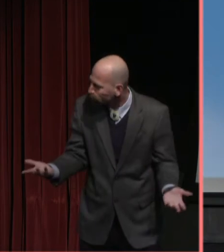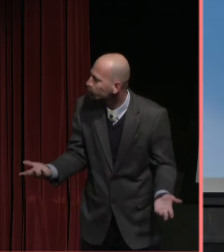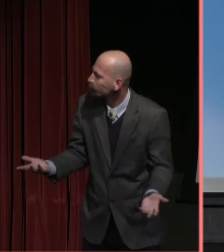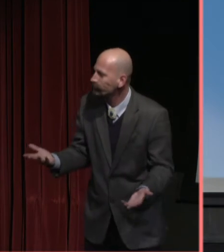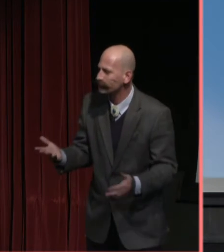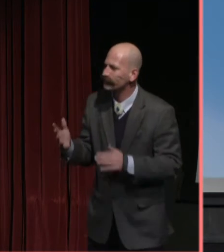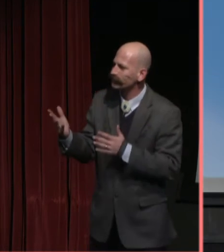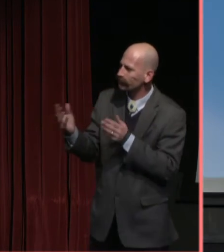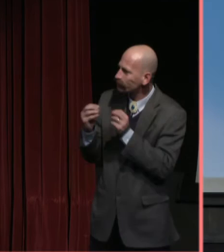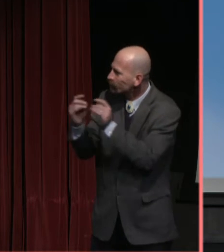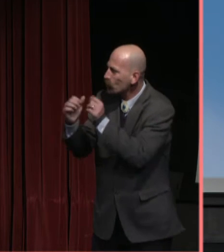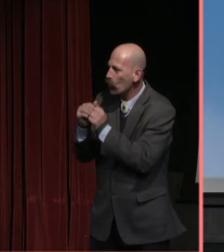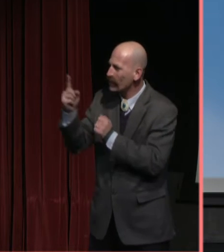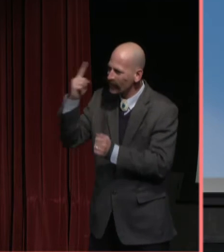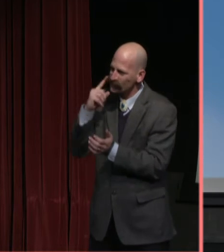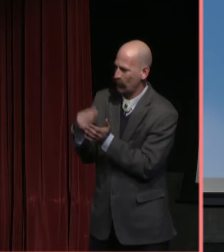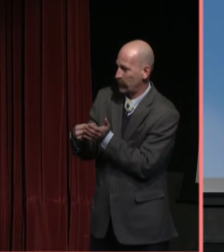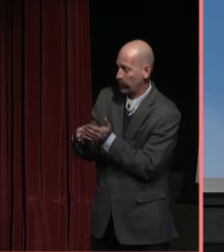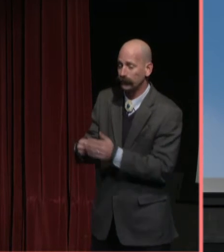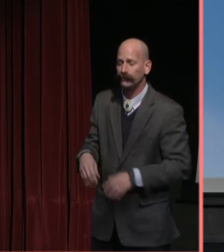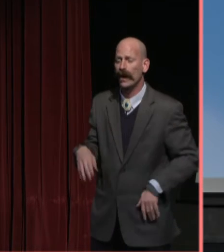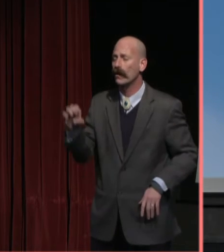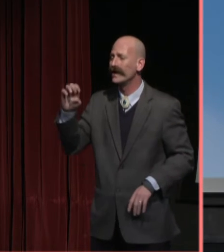Another article in the Economist said the same thing.